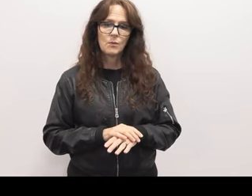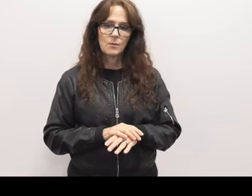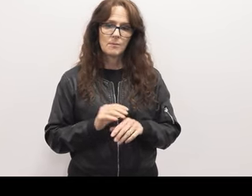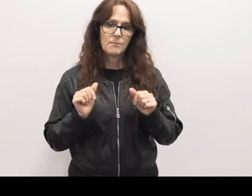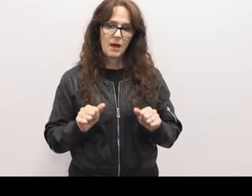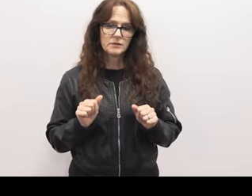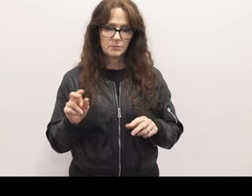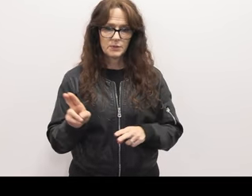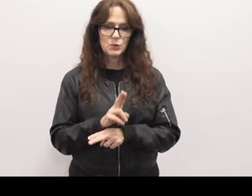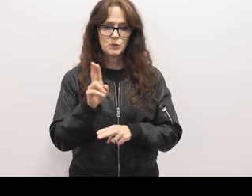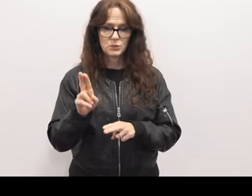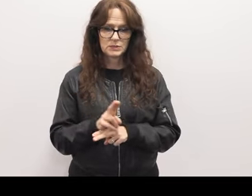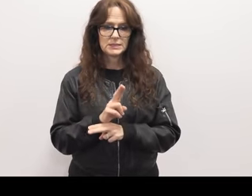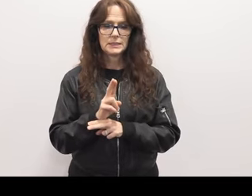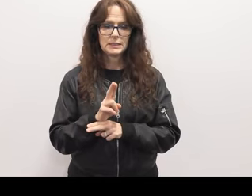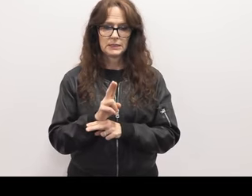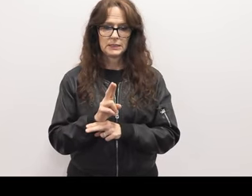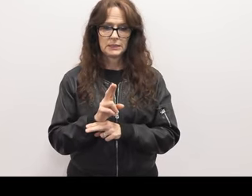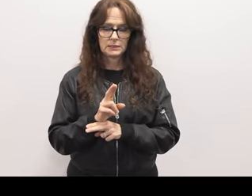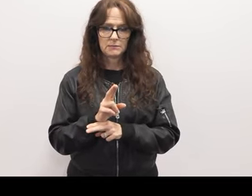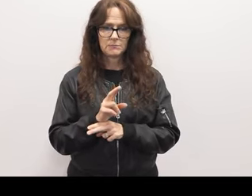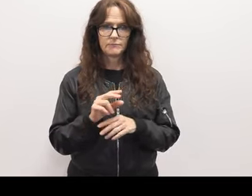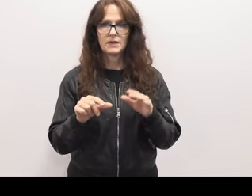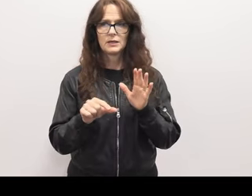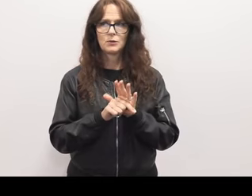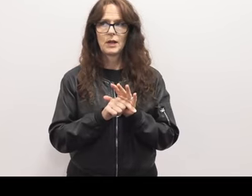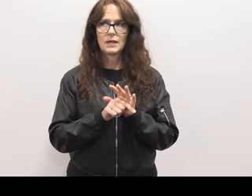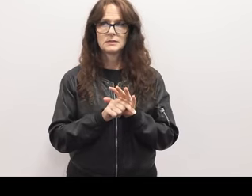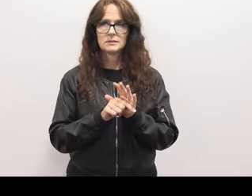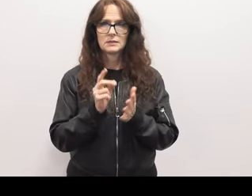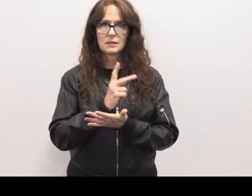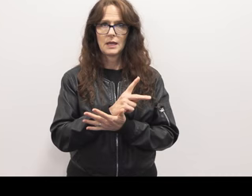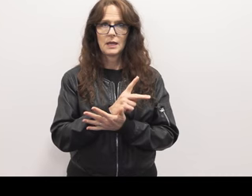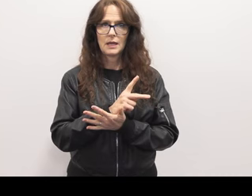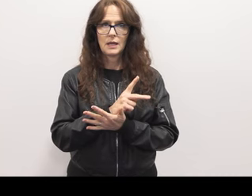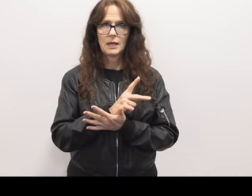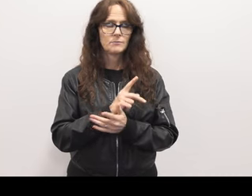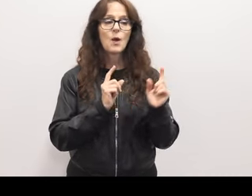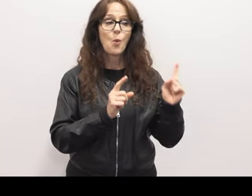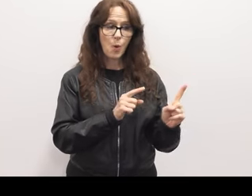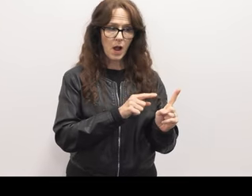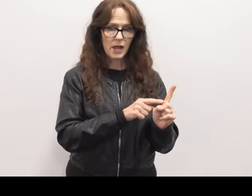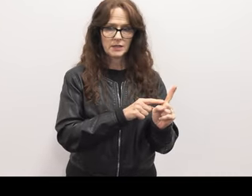if it's in grades K through or one through eight. Okay.